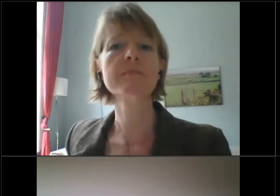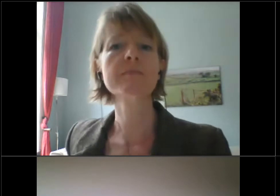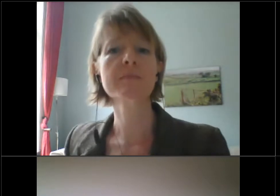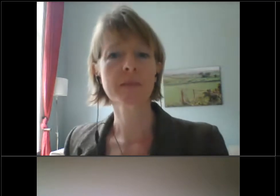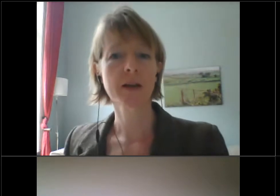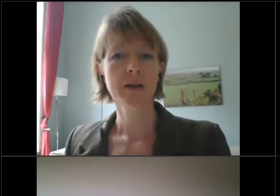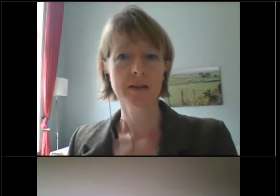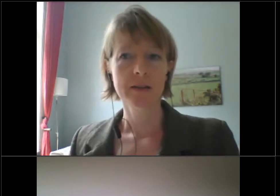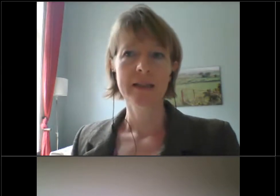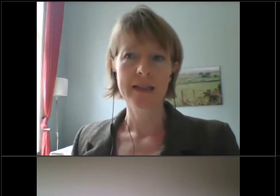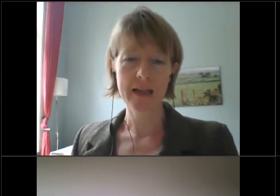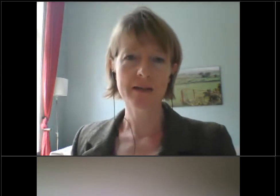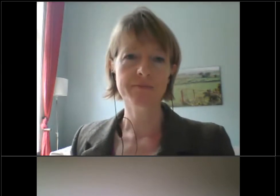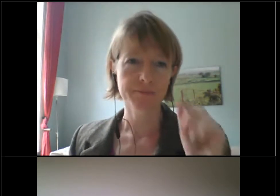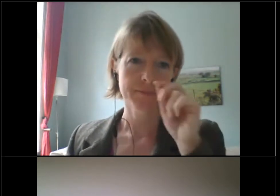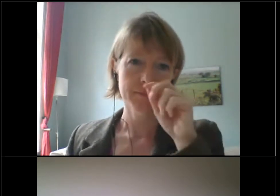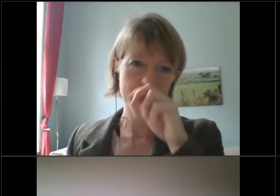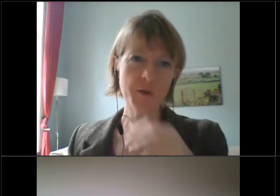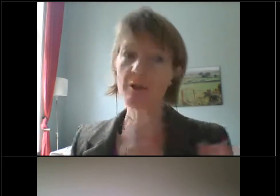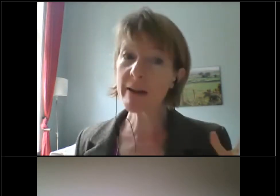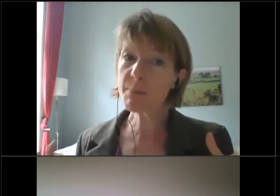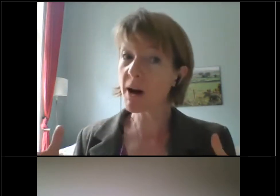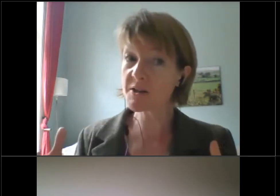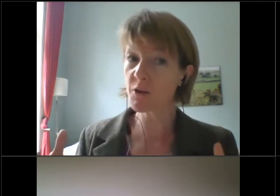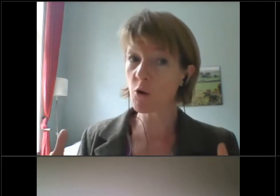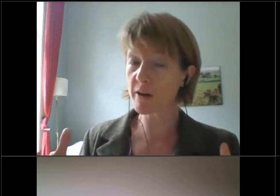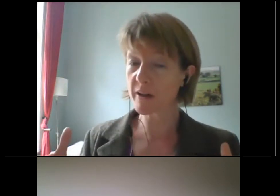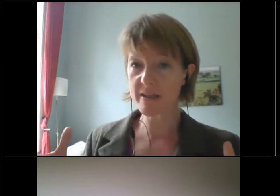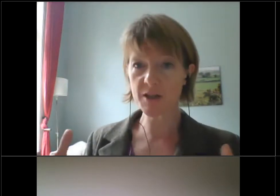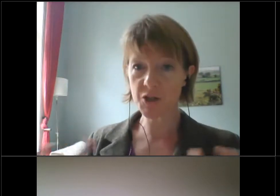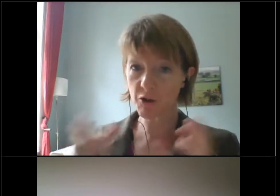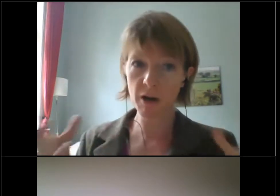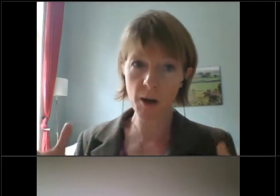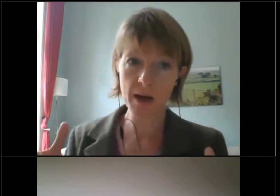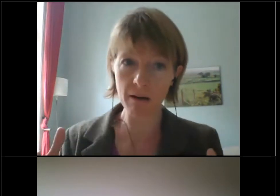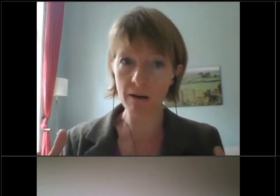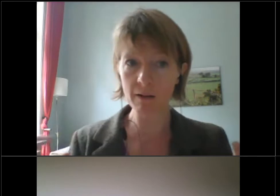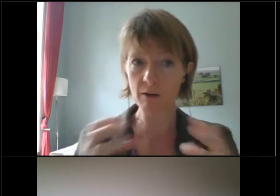That's the challenge for us. They are part of the organisation,